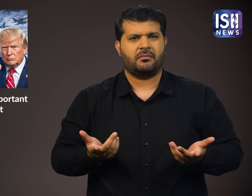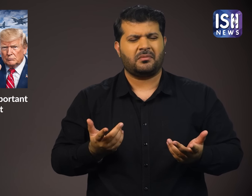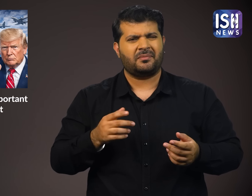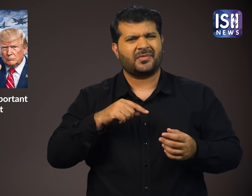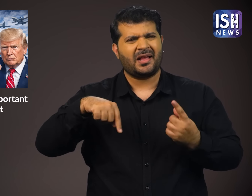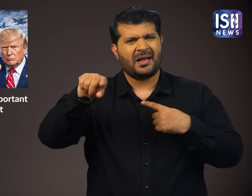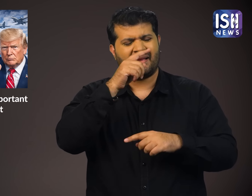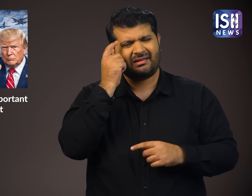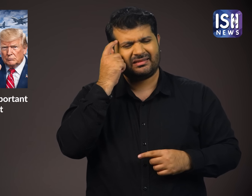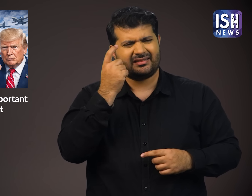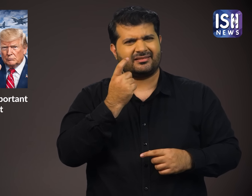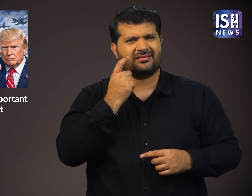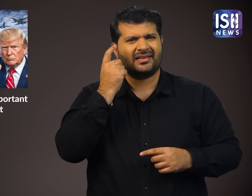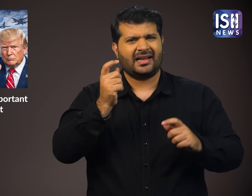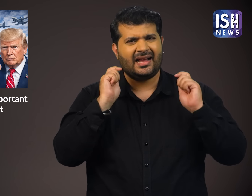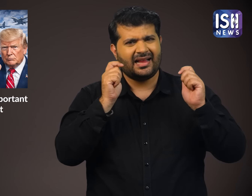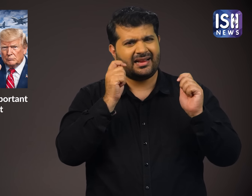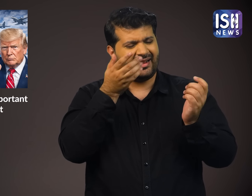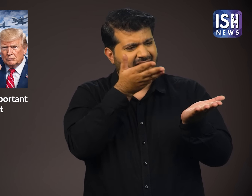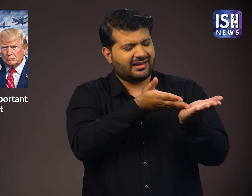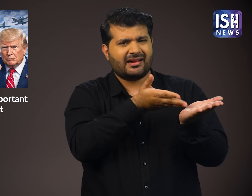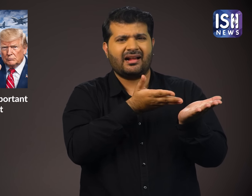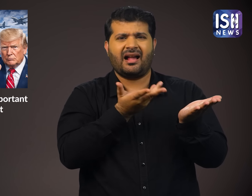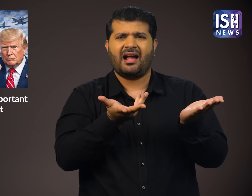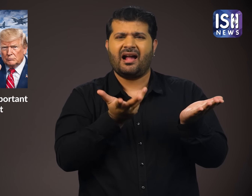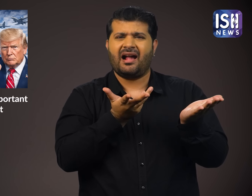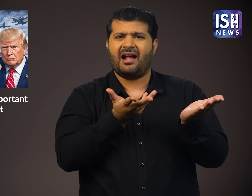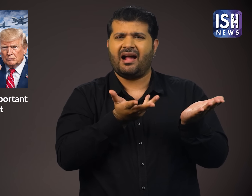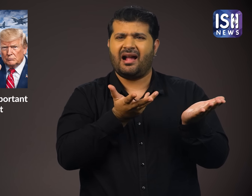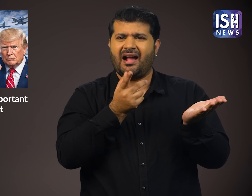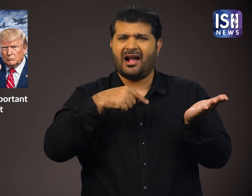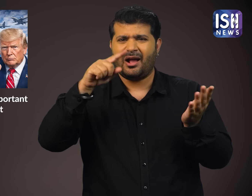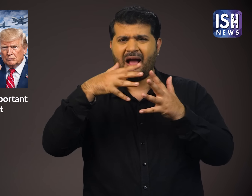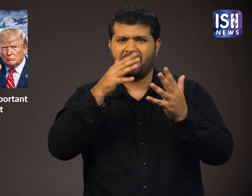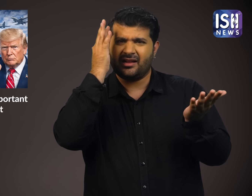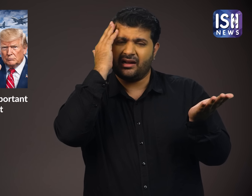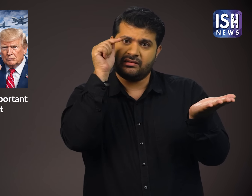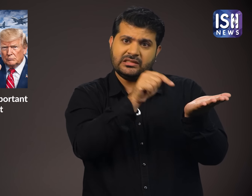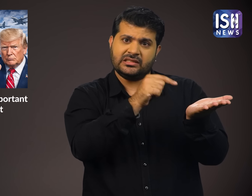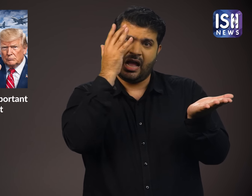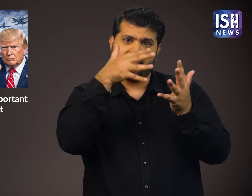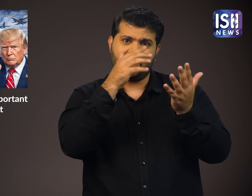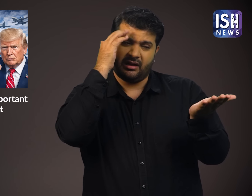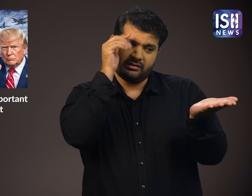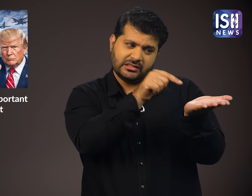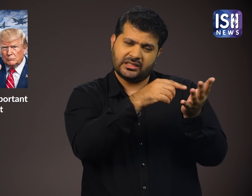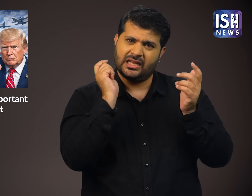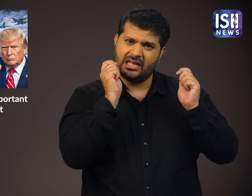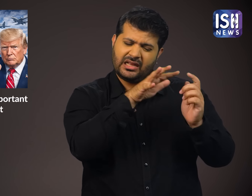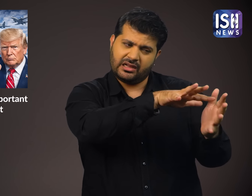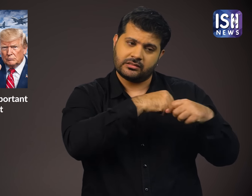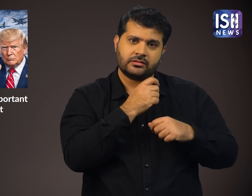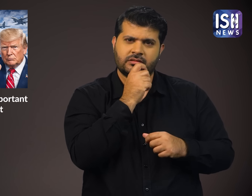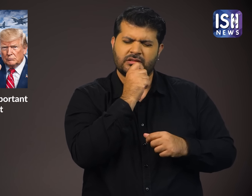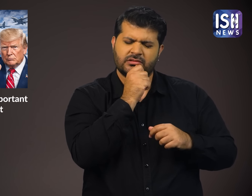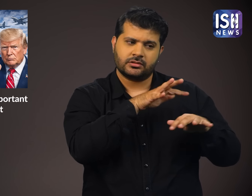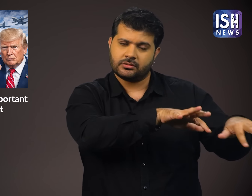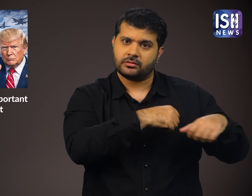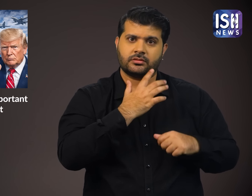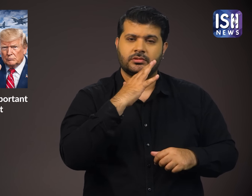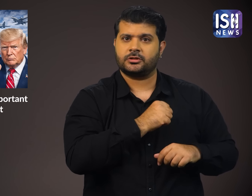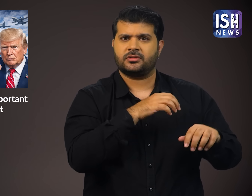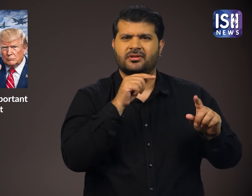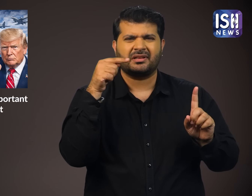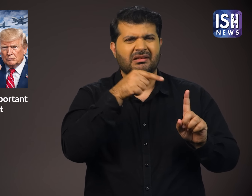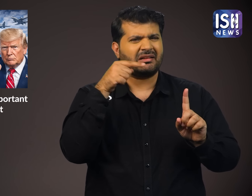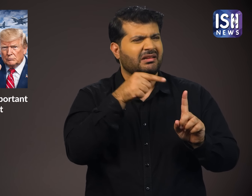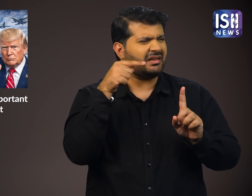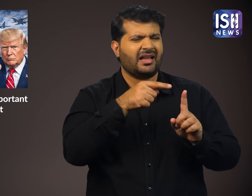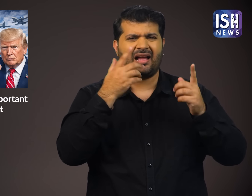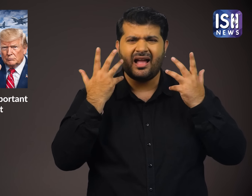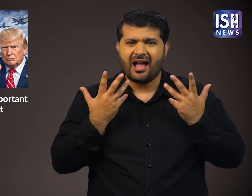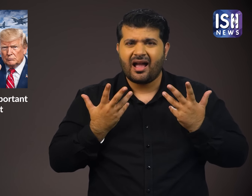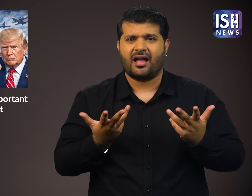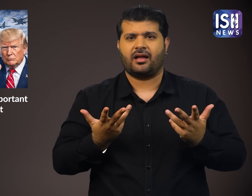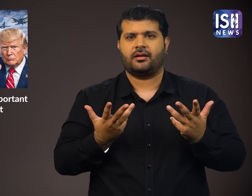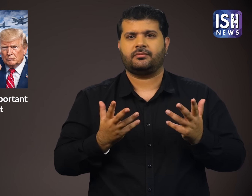So, what makes Greenland so important that the U.S. wants it at any cost?